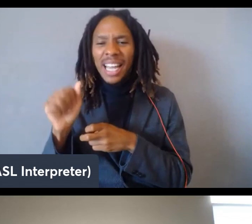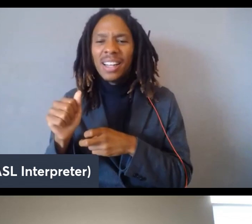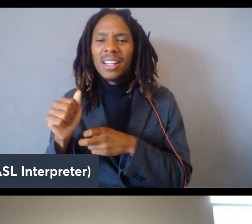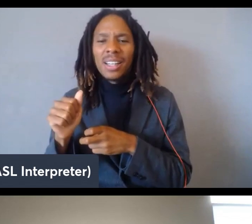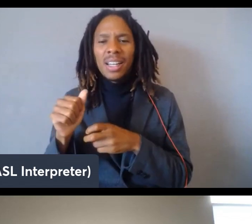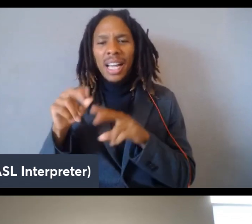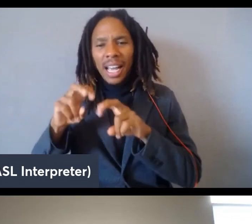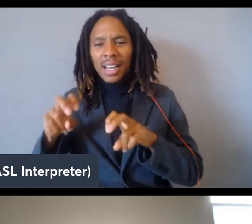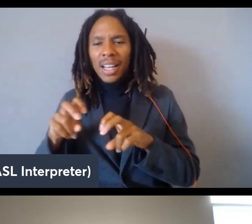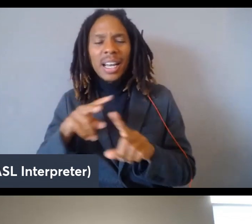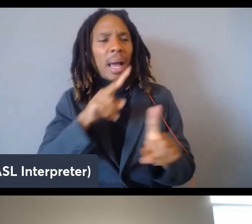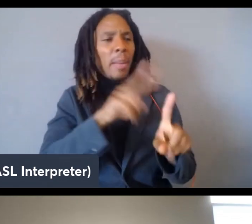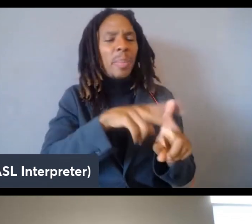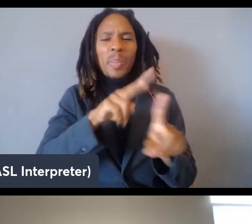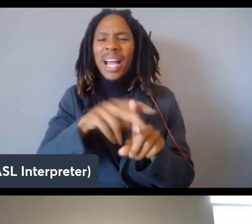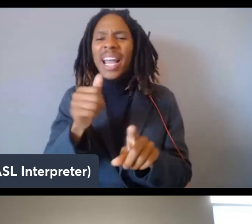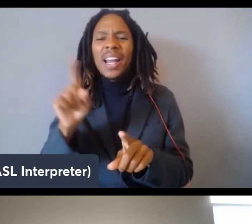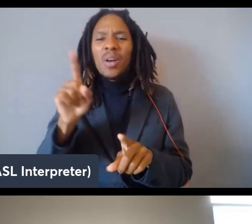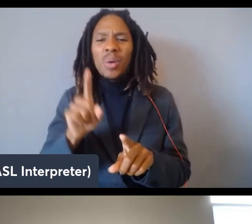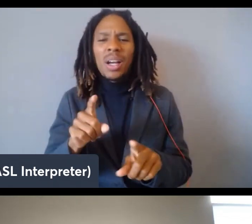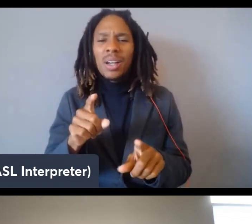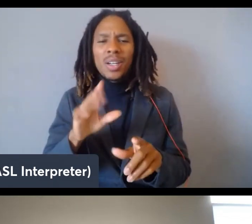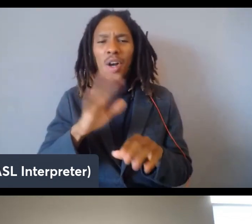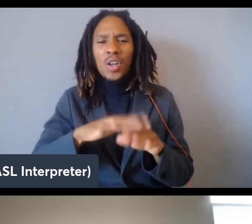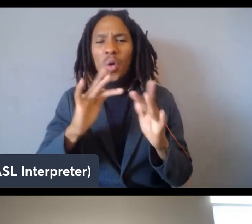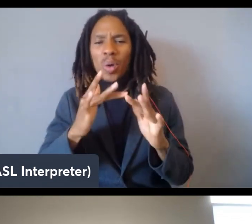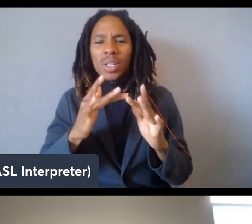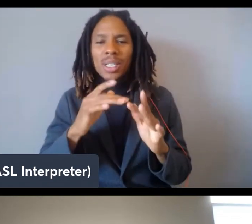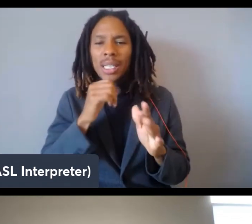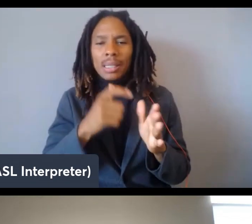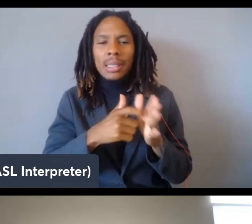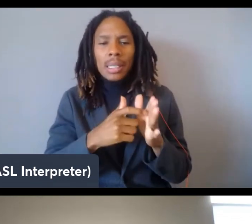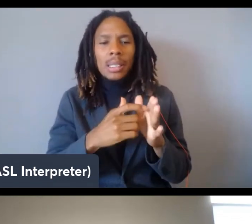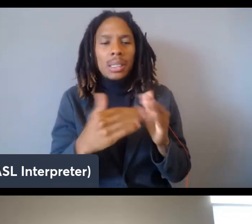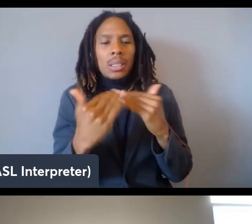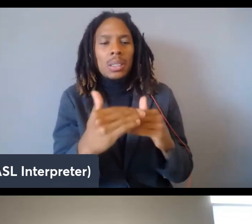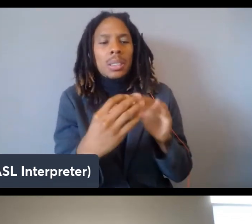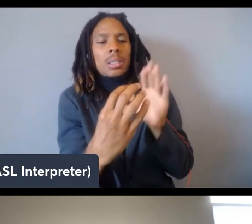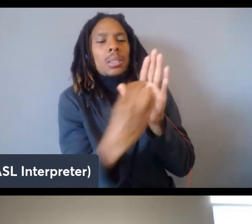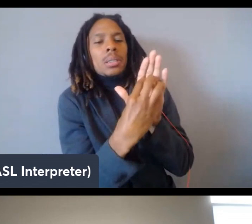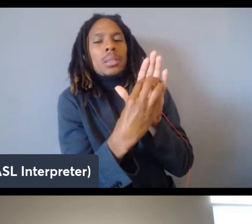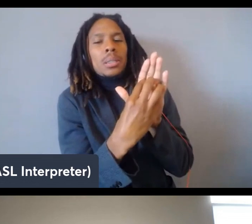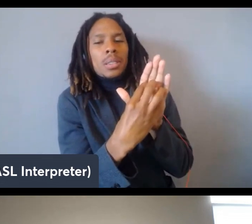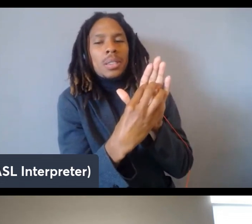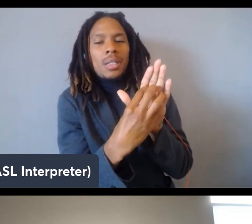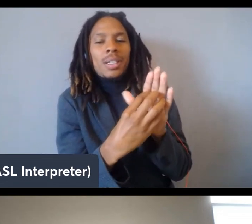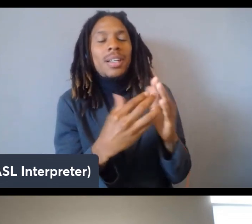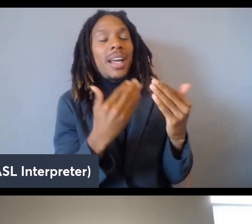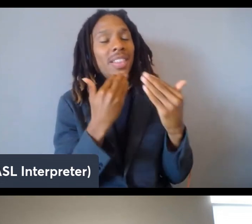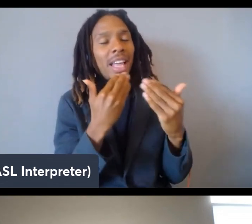apply it everywhere on your website. Doesn't have to be confined that way. So, yeah, thanks for having me here,